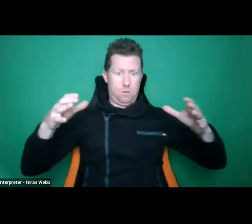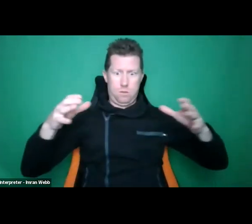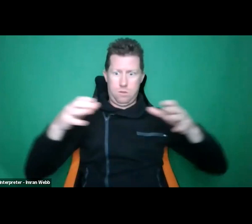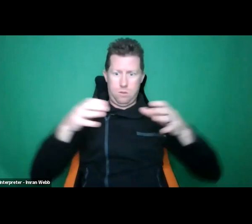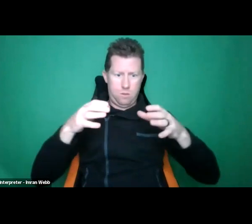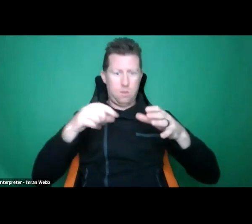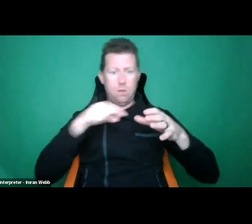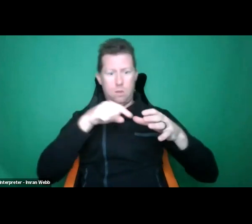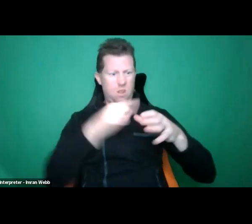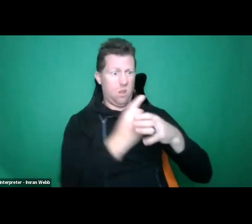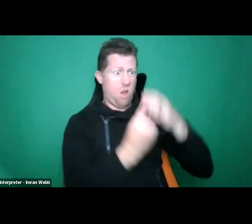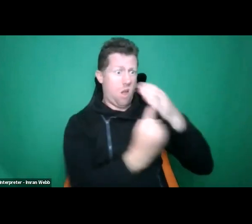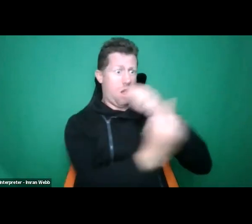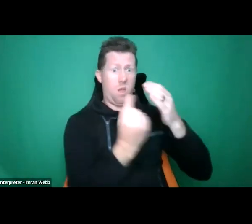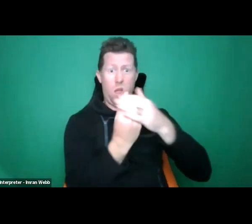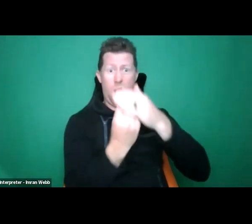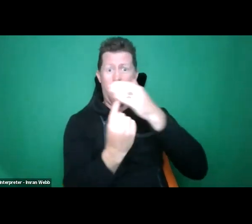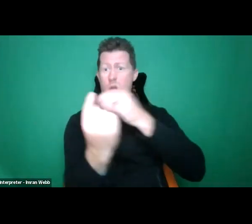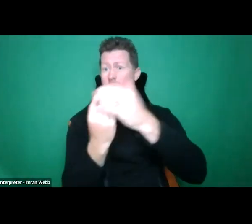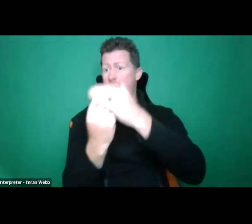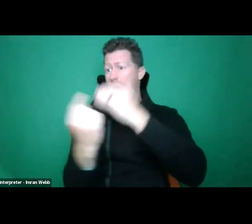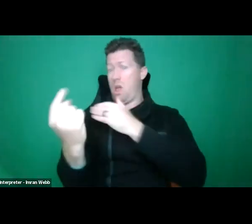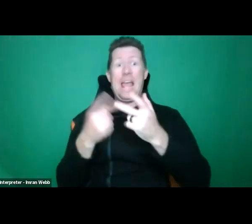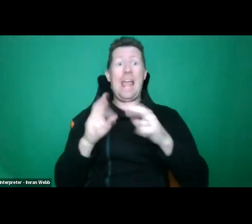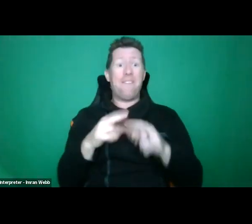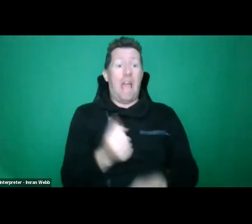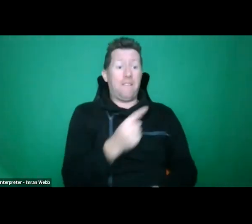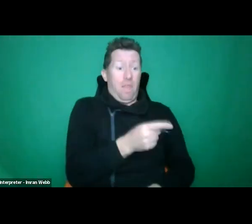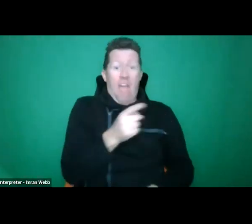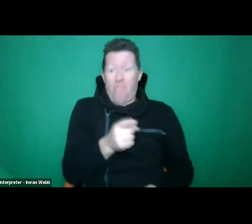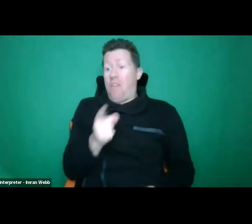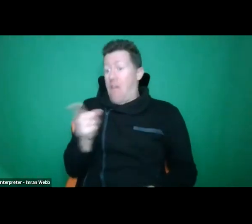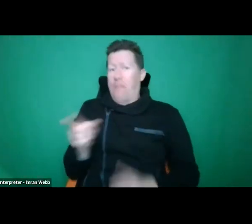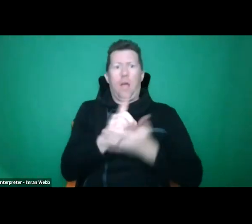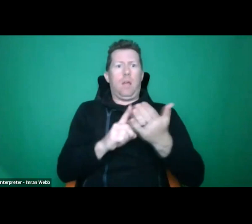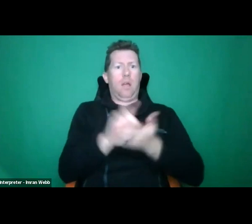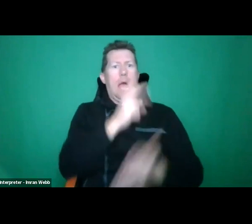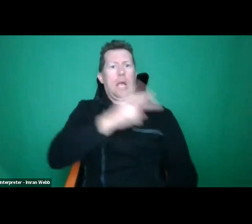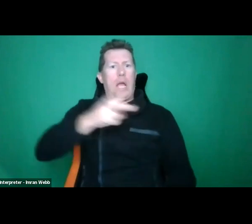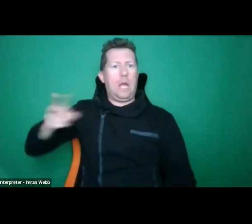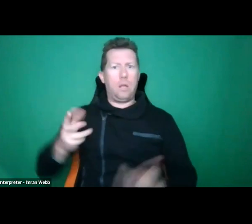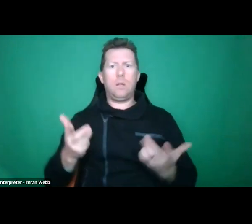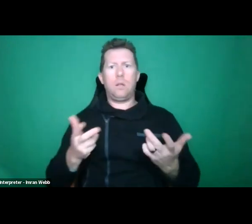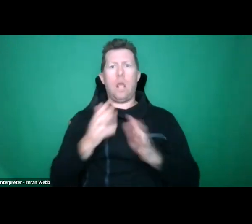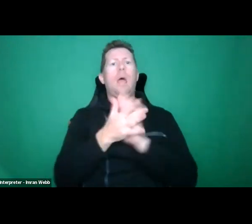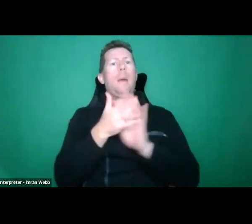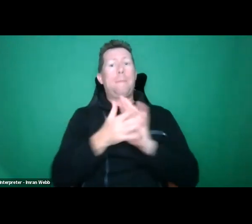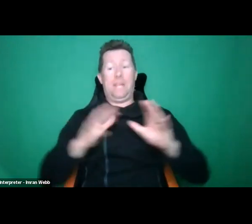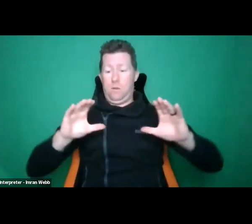isolated in community if they experience multiple discriminations. And what that means is what is collected by the data